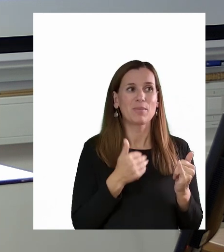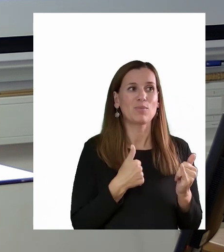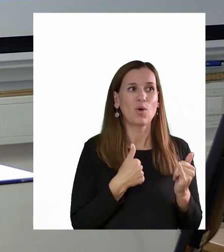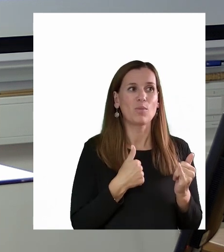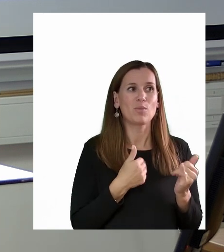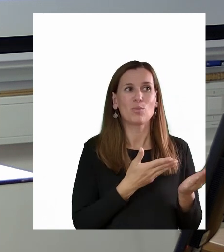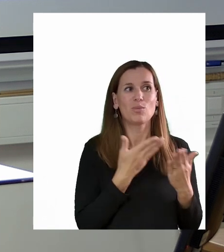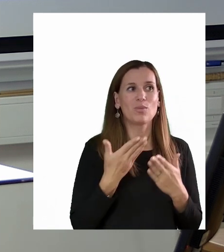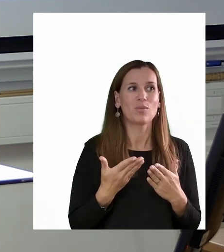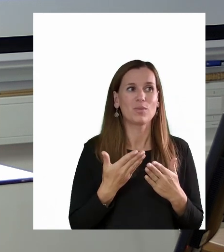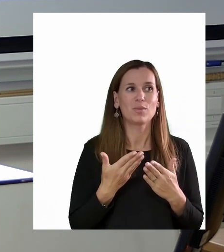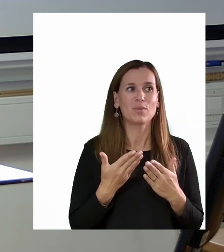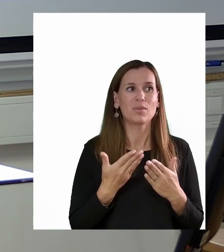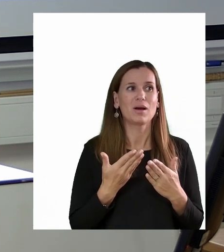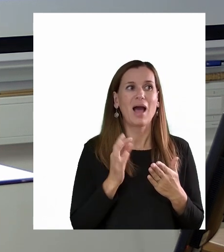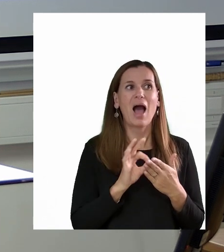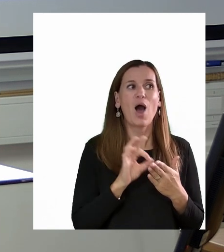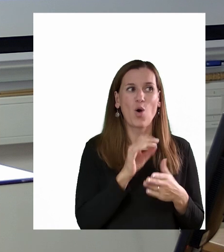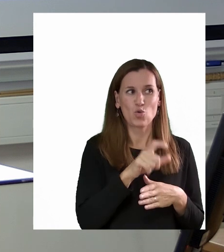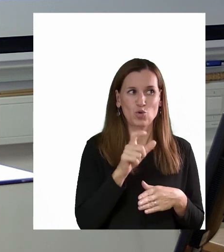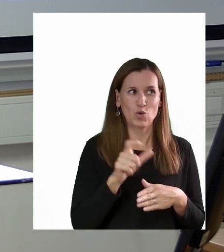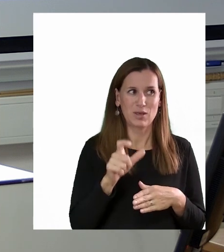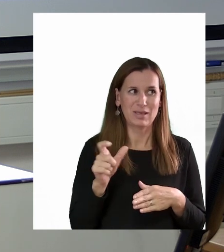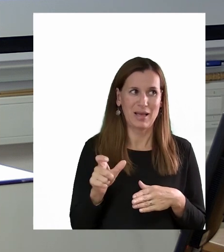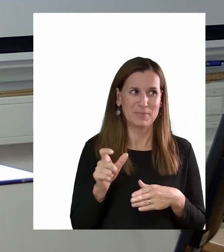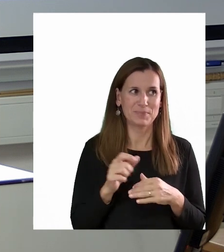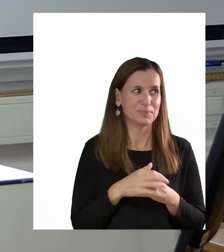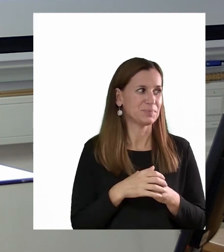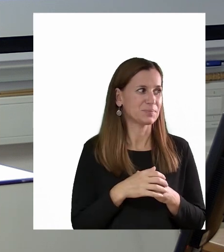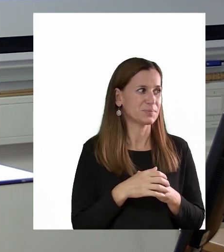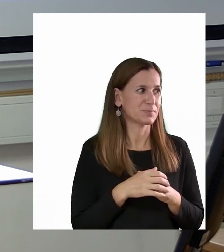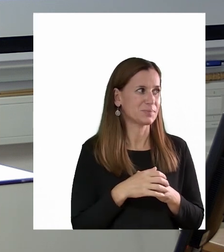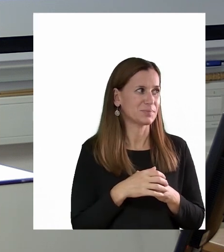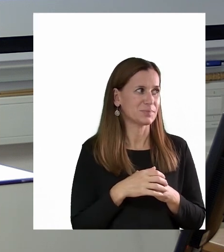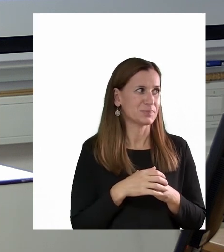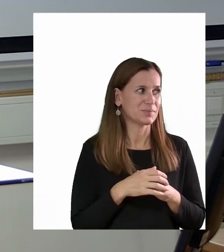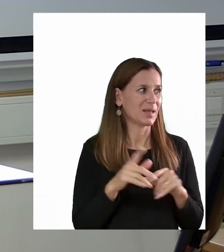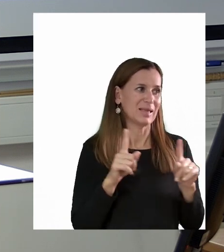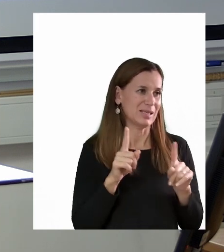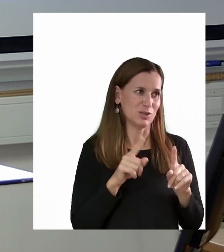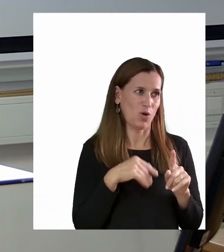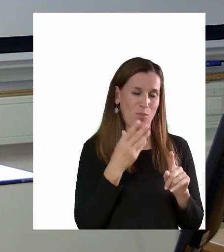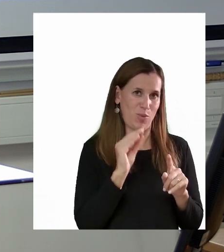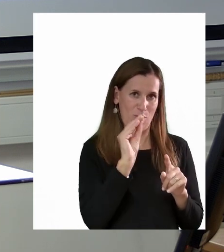of each good practise. They are not listed according to relevance,